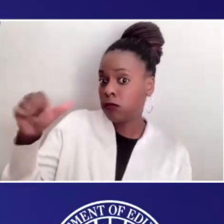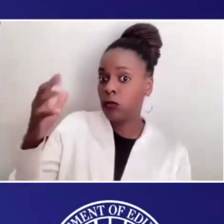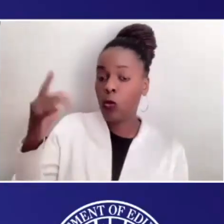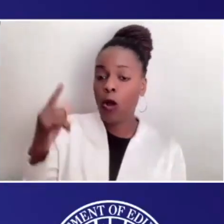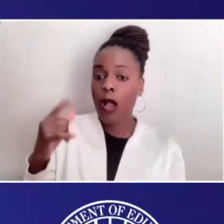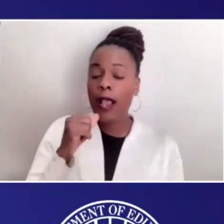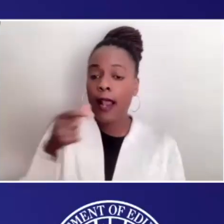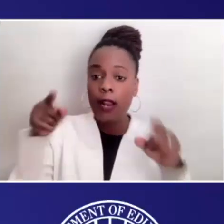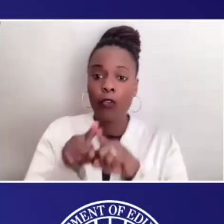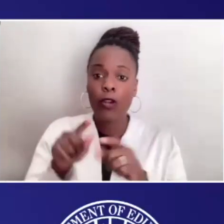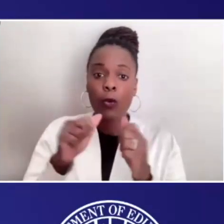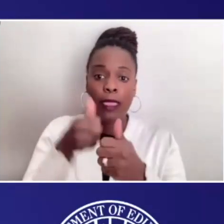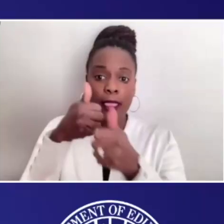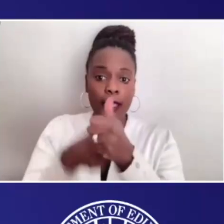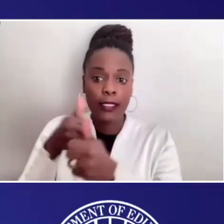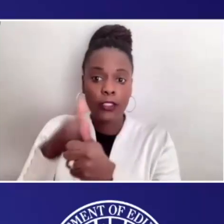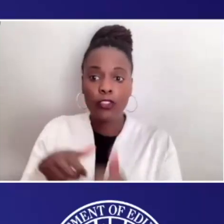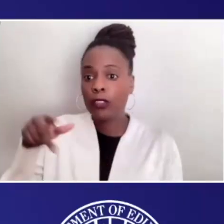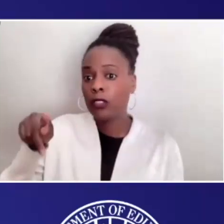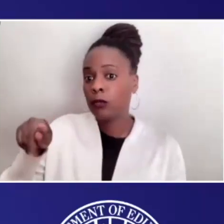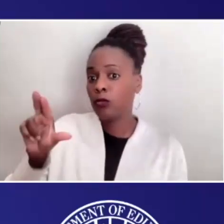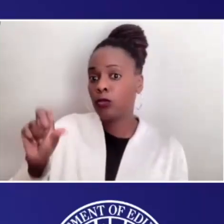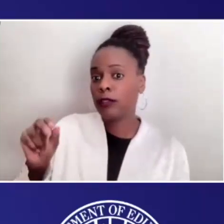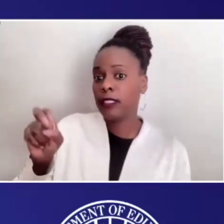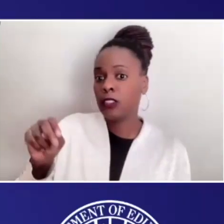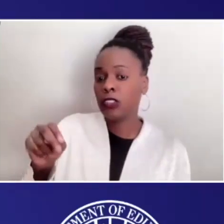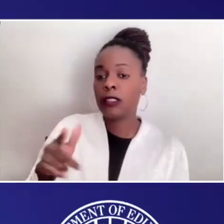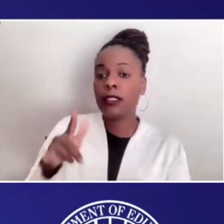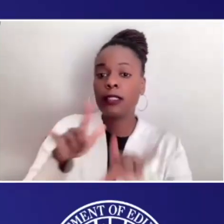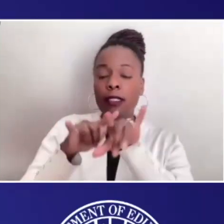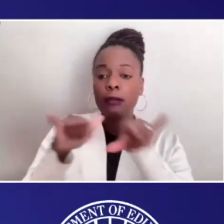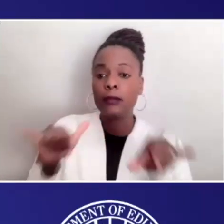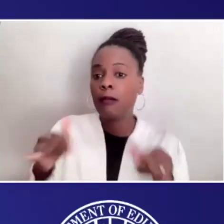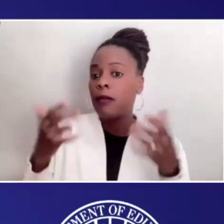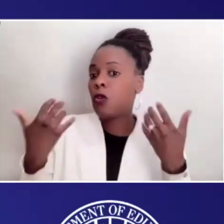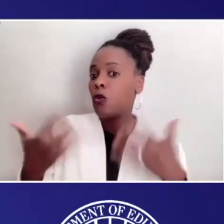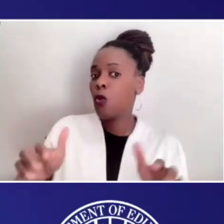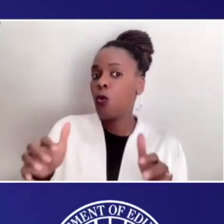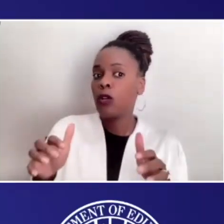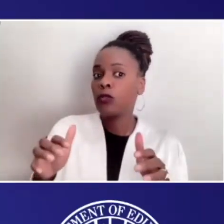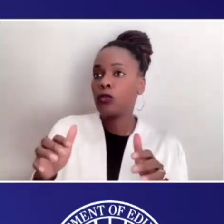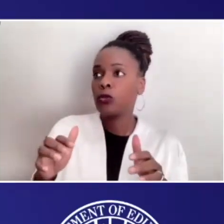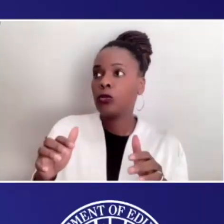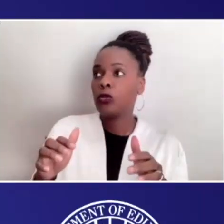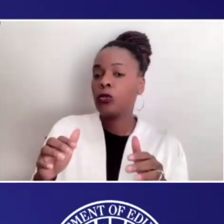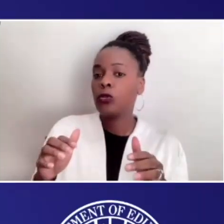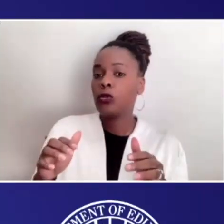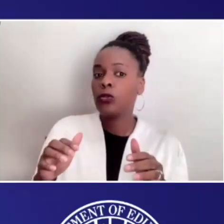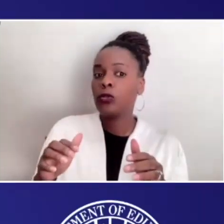but you don't want to not provide the ability for the whole package to go forward at the consensus.